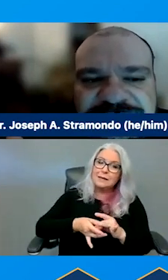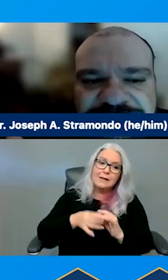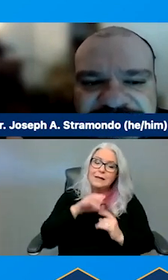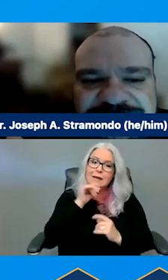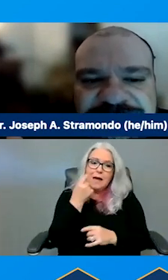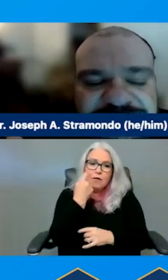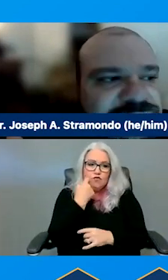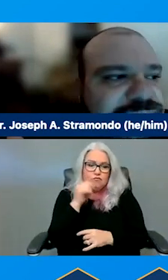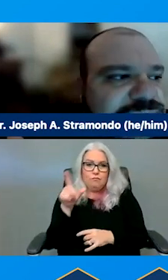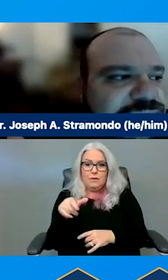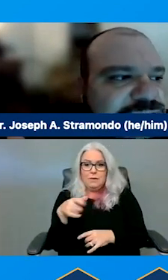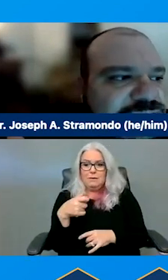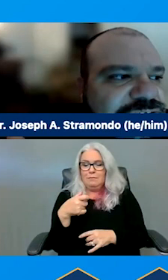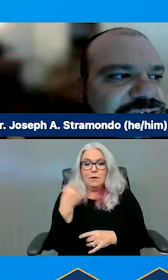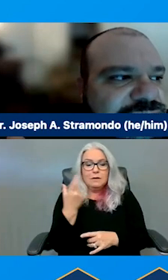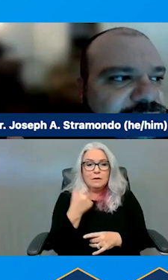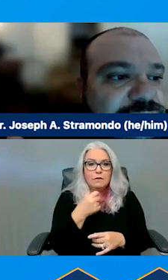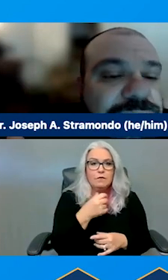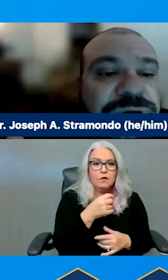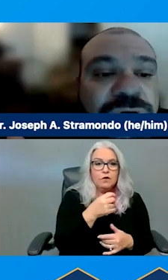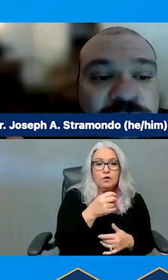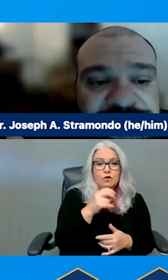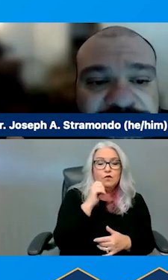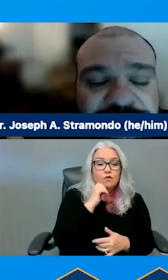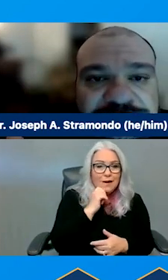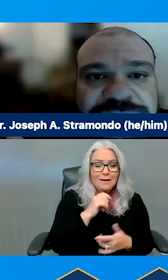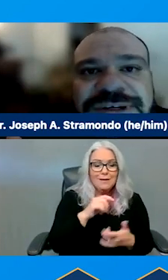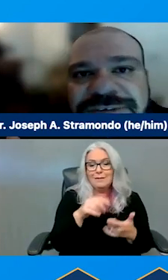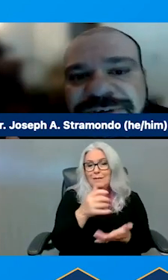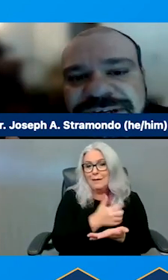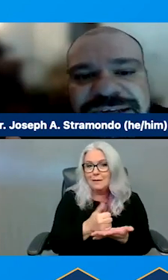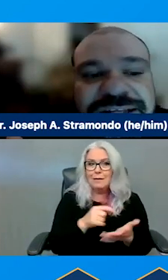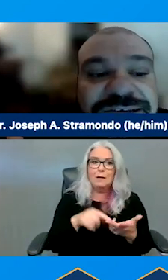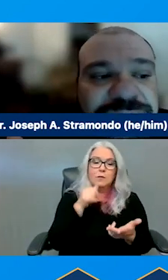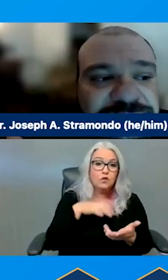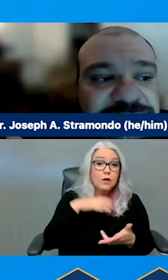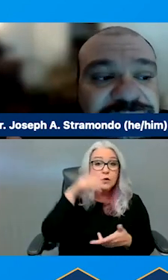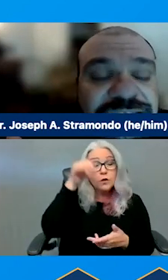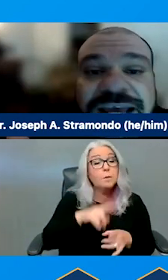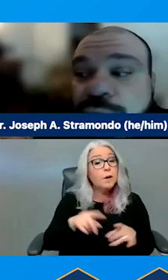differences like race, income, gender, and so on, but also for differences like disability and